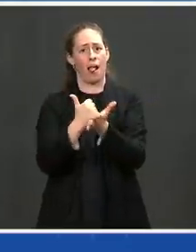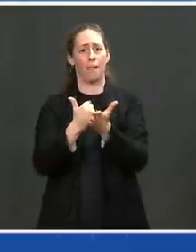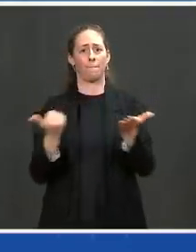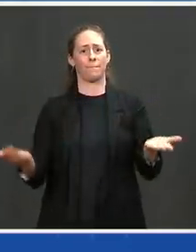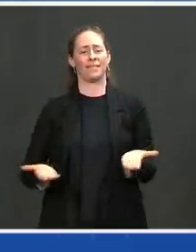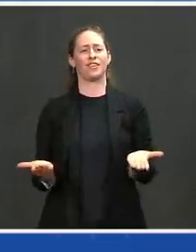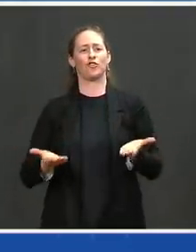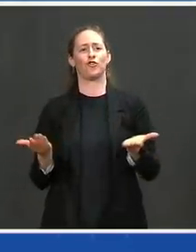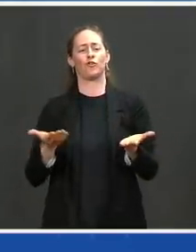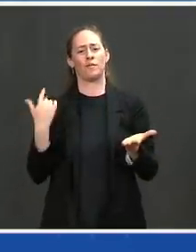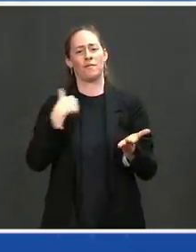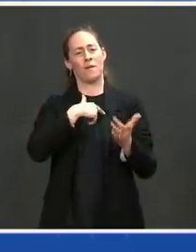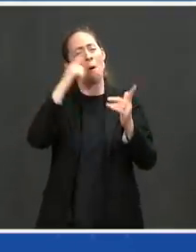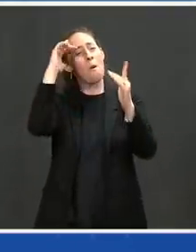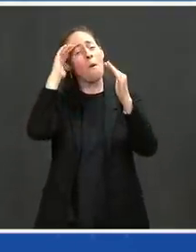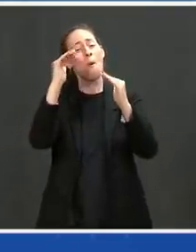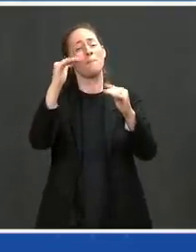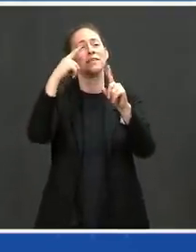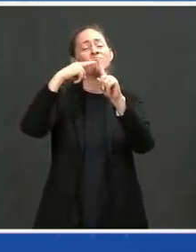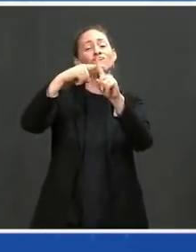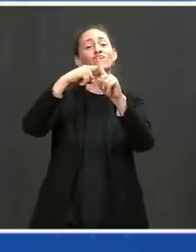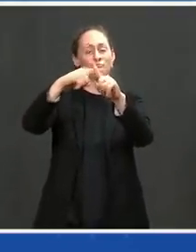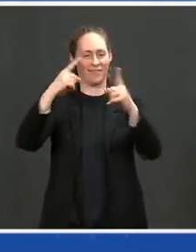Now I'll be happy to take your questions.